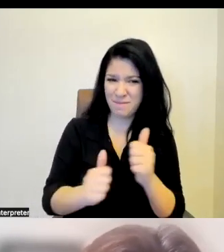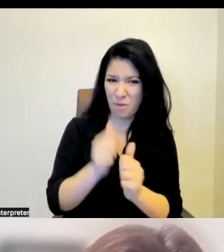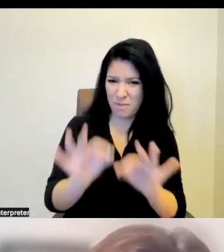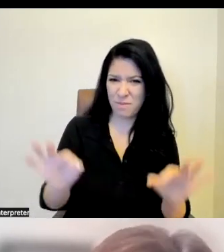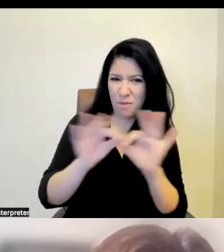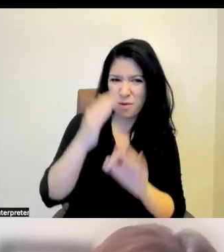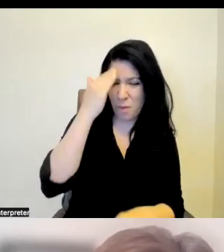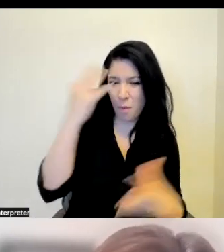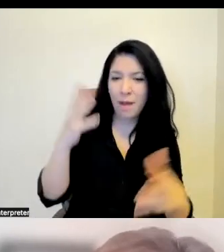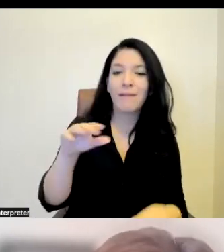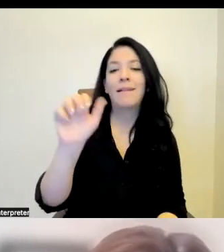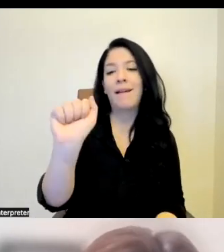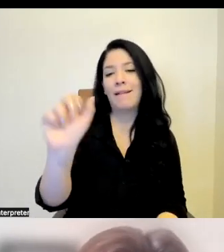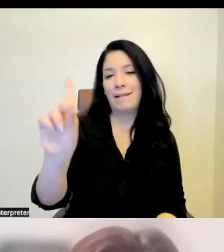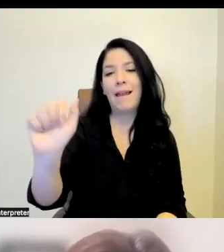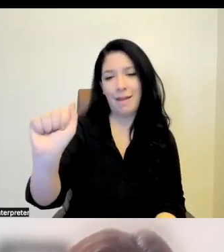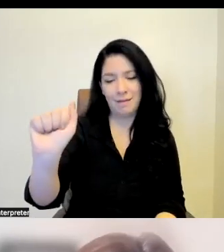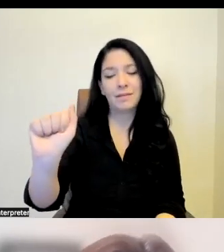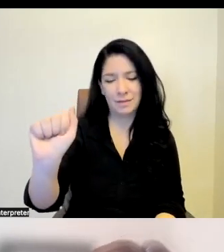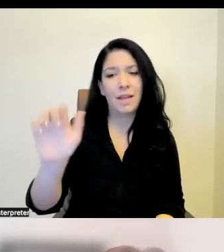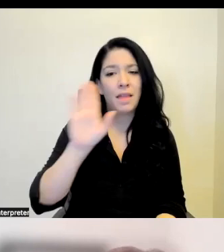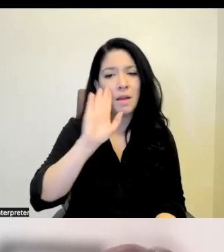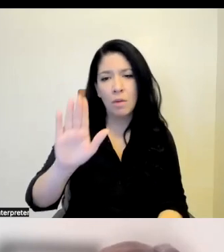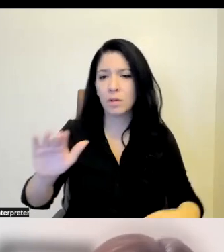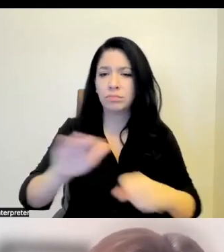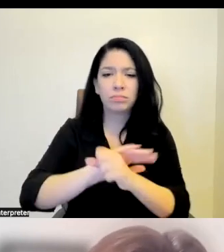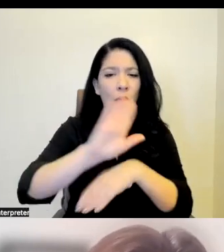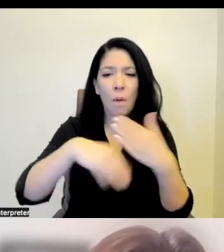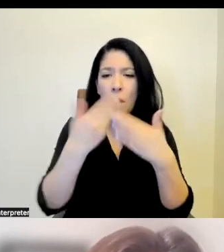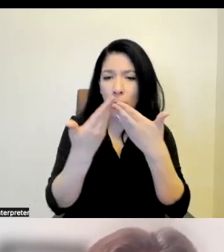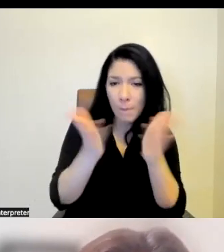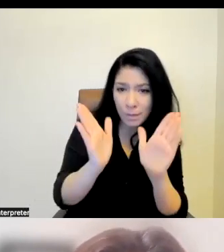the ADA. Because the ADA is going to cover all public and private healthcare facilities. But